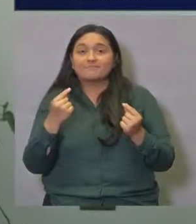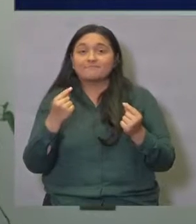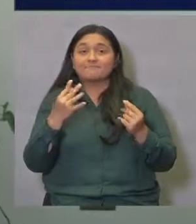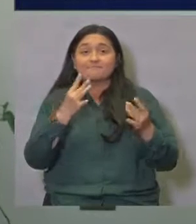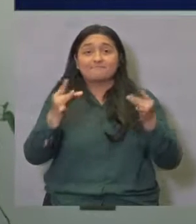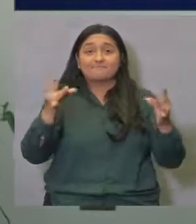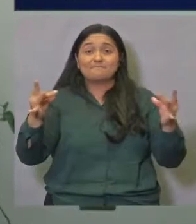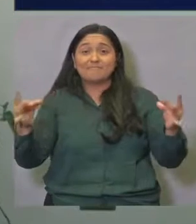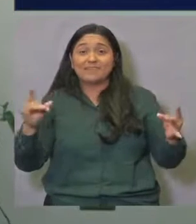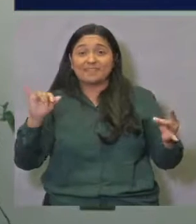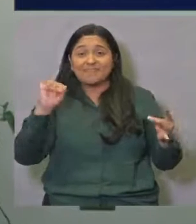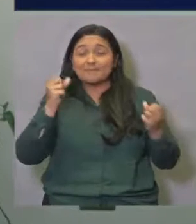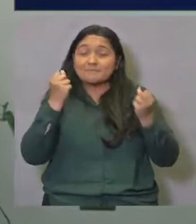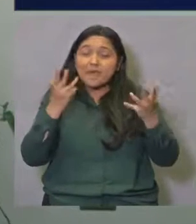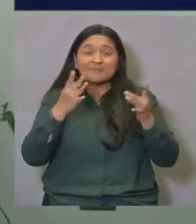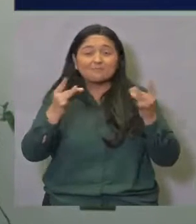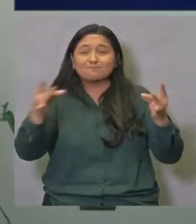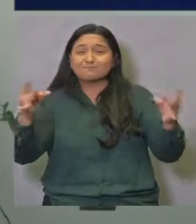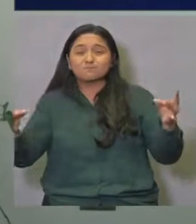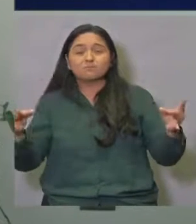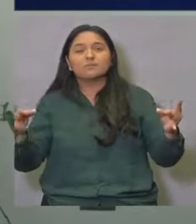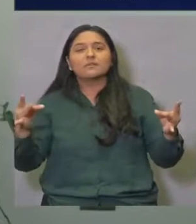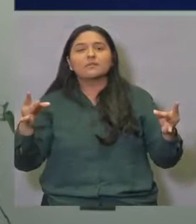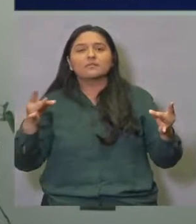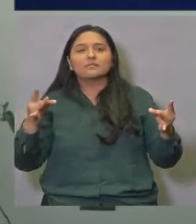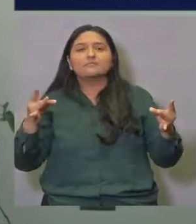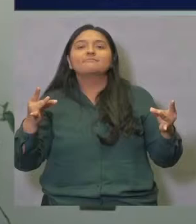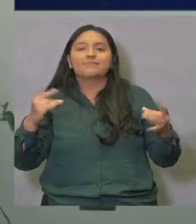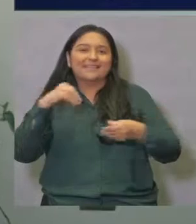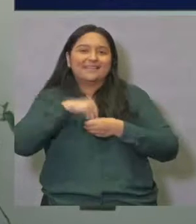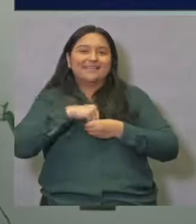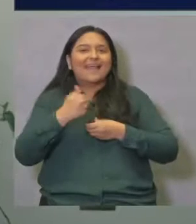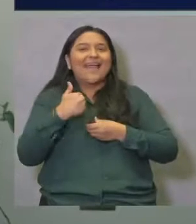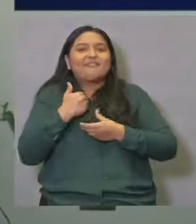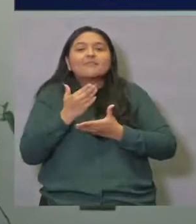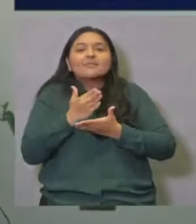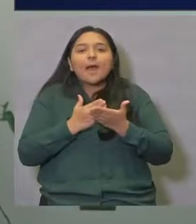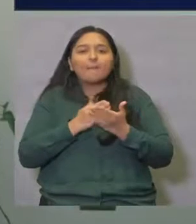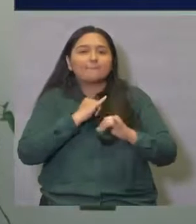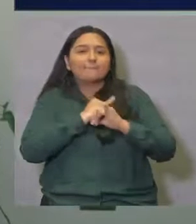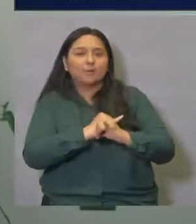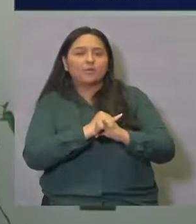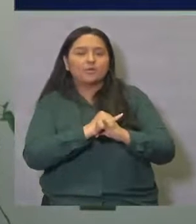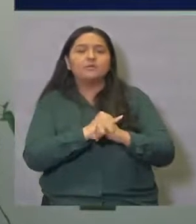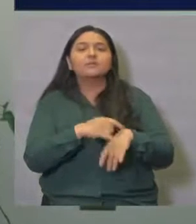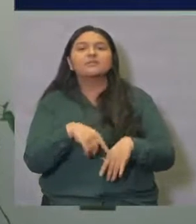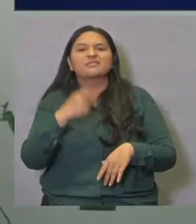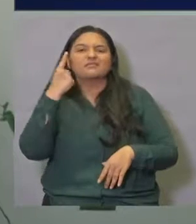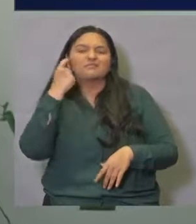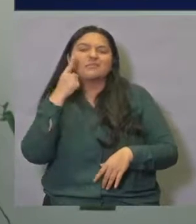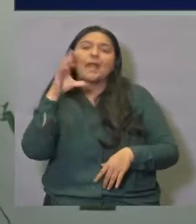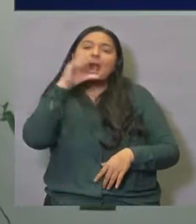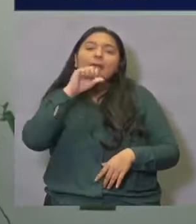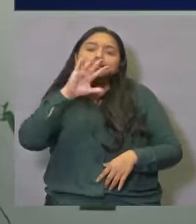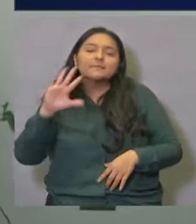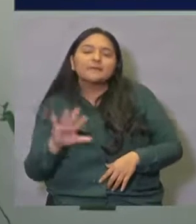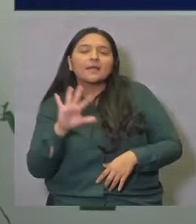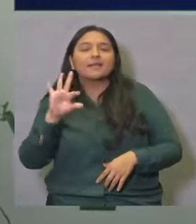IT'S THAT BECAUSE A LOT OF PEOPLE GOT INFECTED, THEY ARE